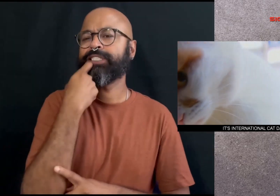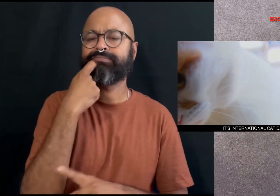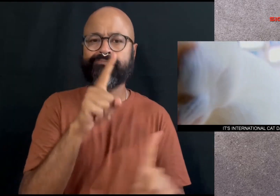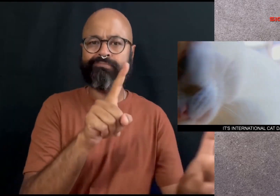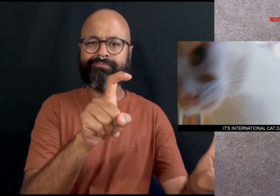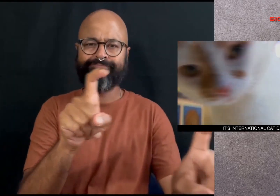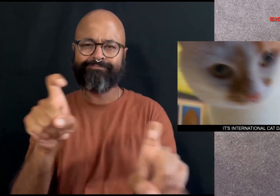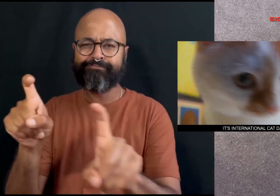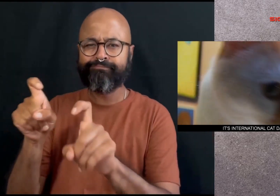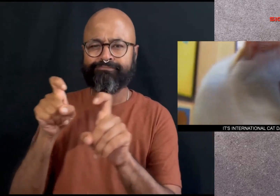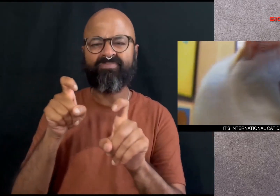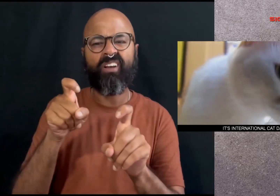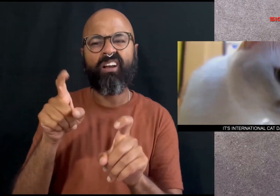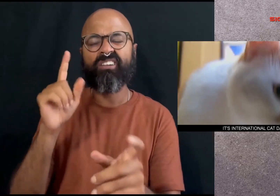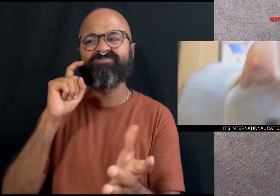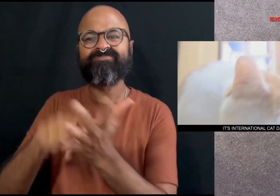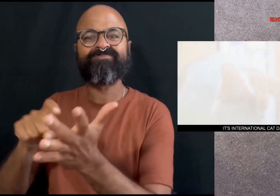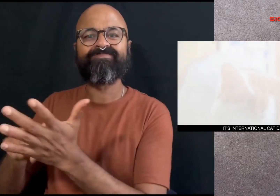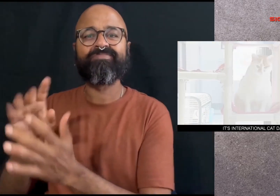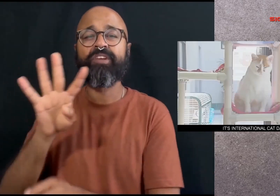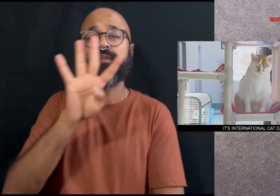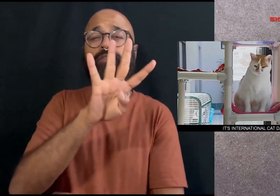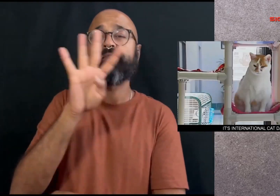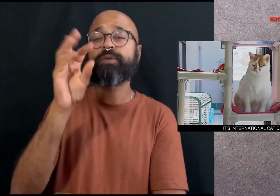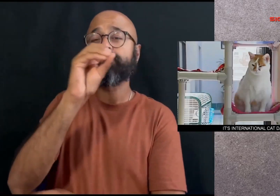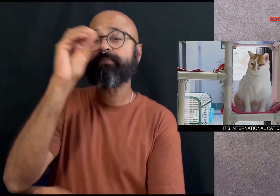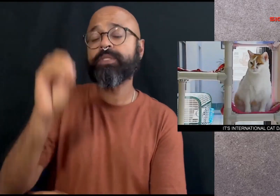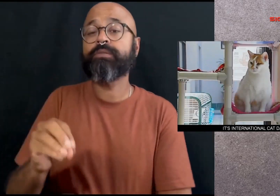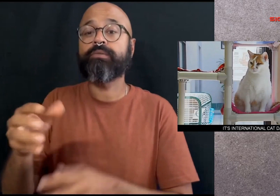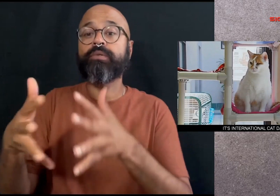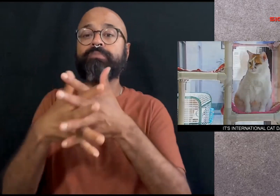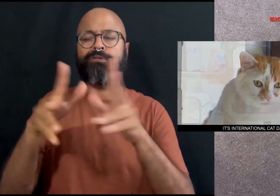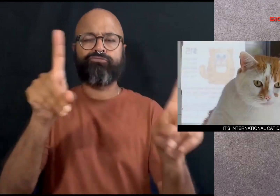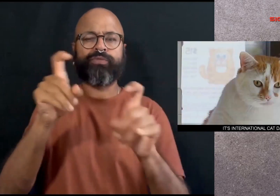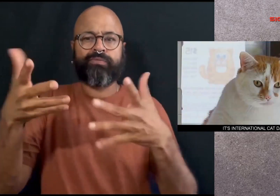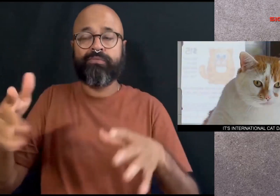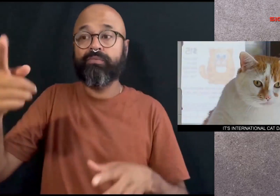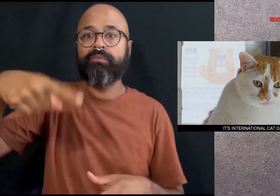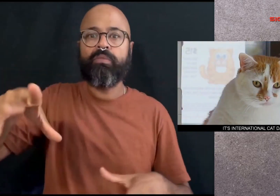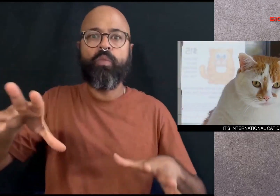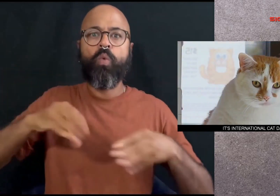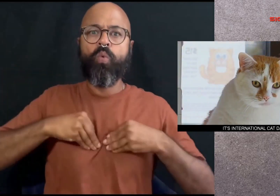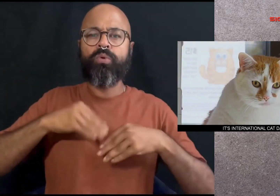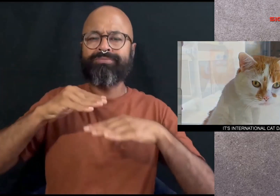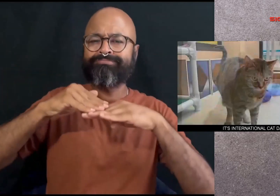A recent survey indicates 44% of Americans surveyed owned at least one cat.